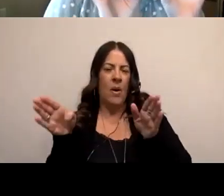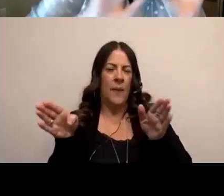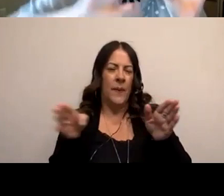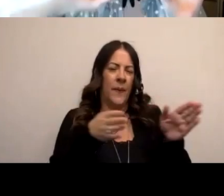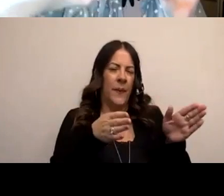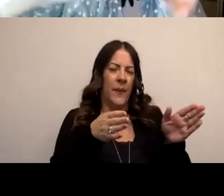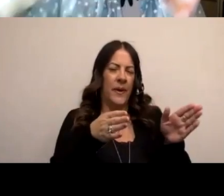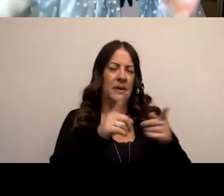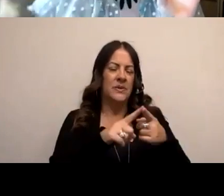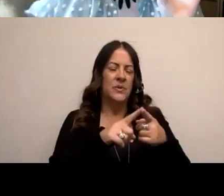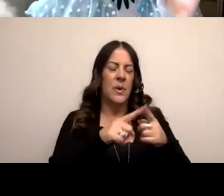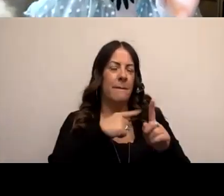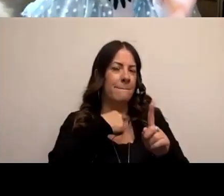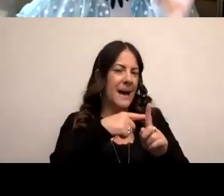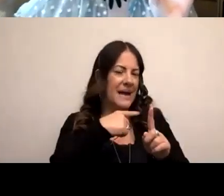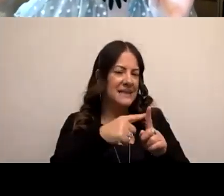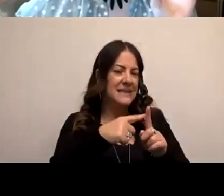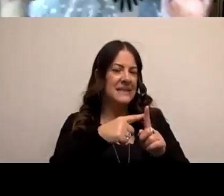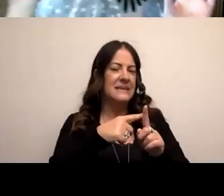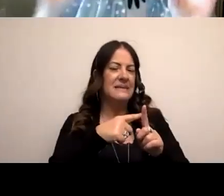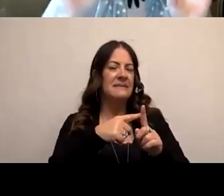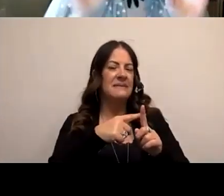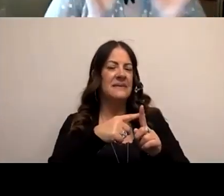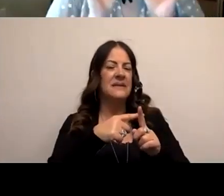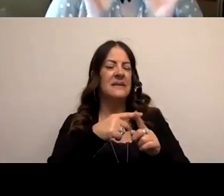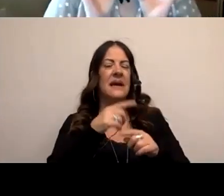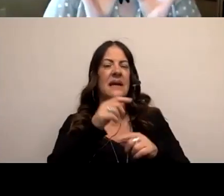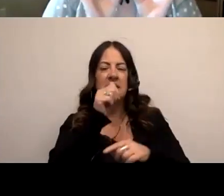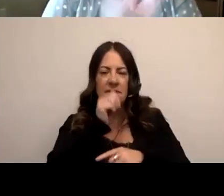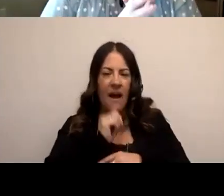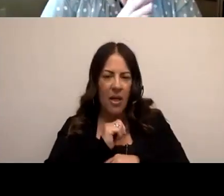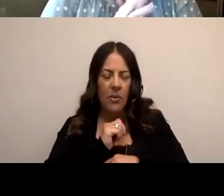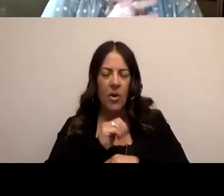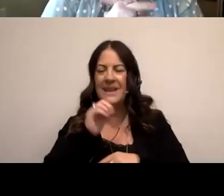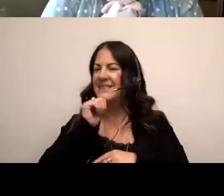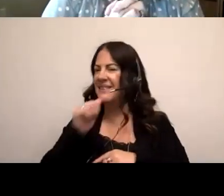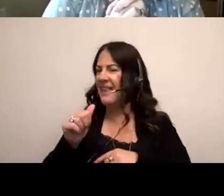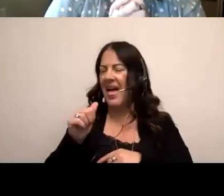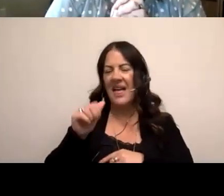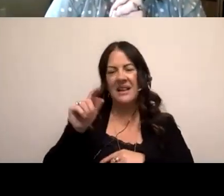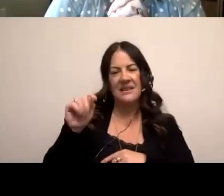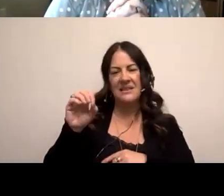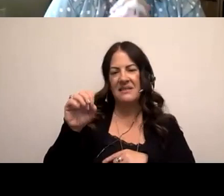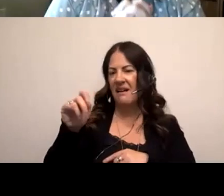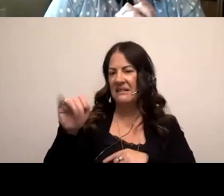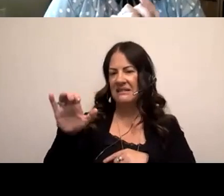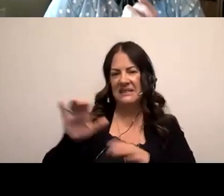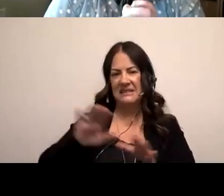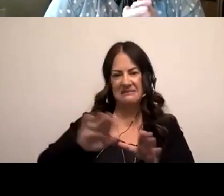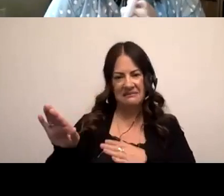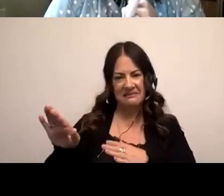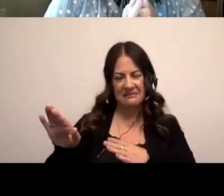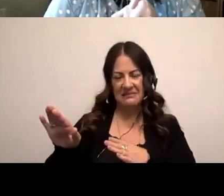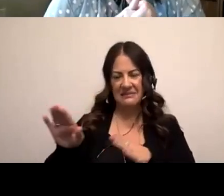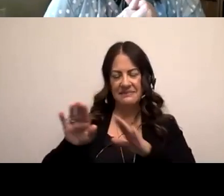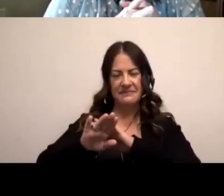WE WANT TO AVOID THAT TOXIC STRESS SO RIGHT NOW I WOULD PROPOSE WHAT MOST OF OUR KIDS ARE EXPEREINCING